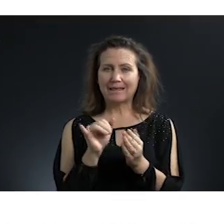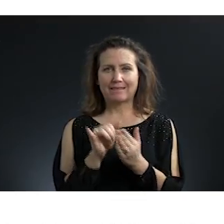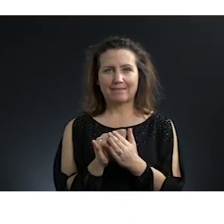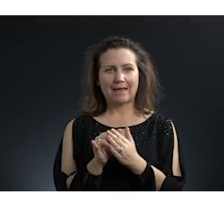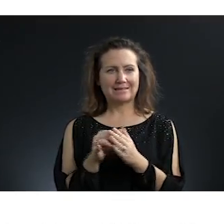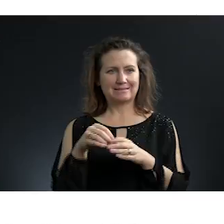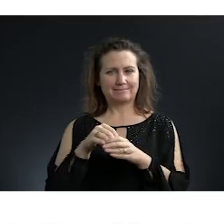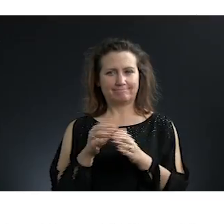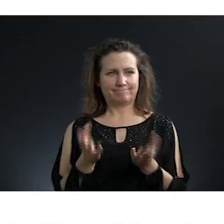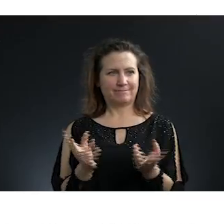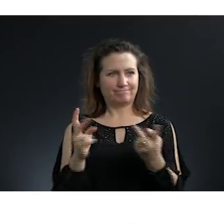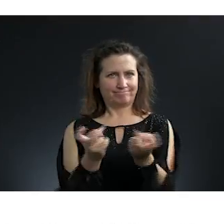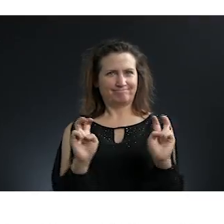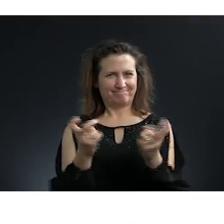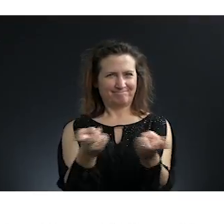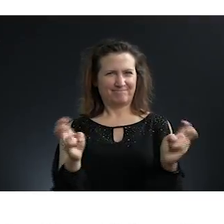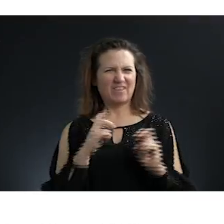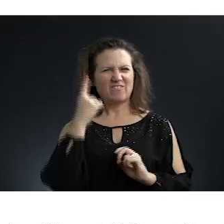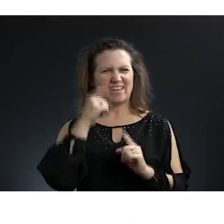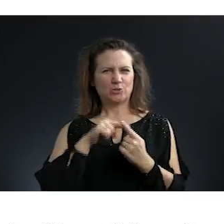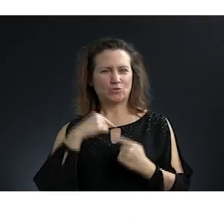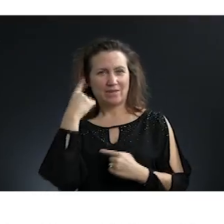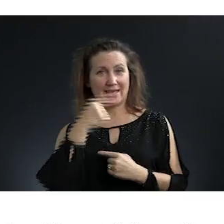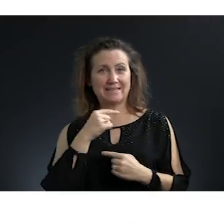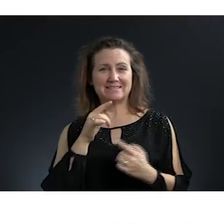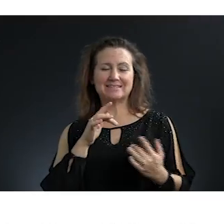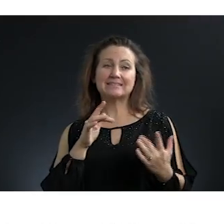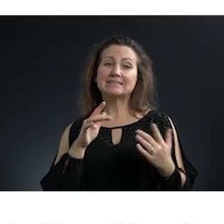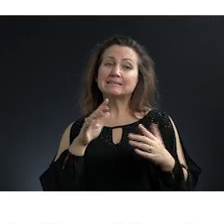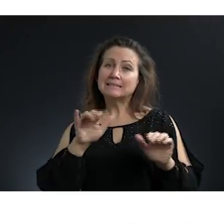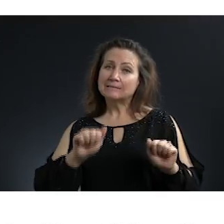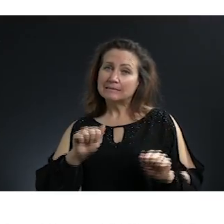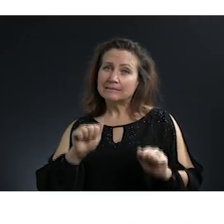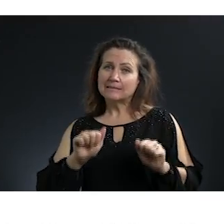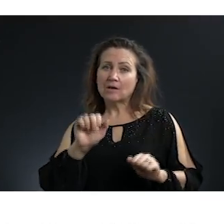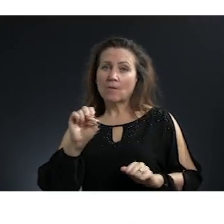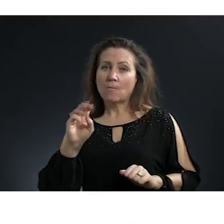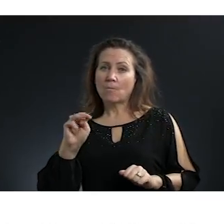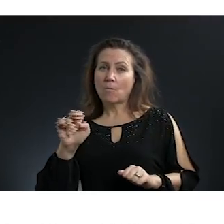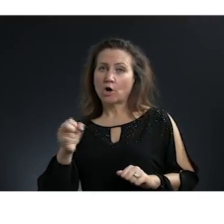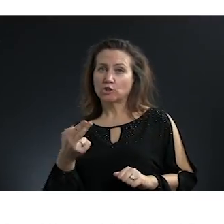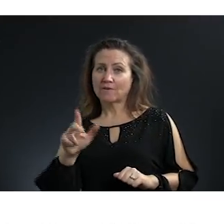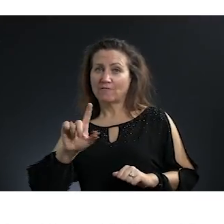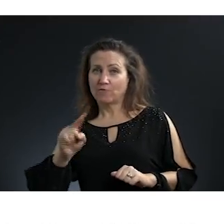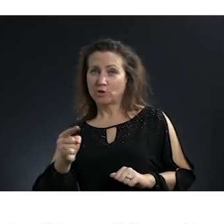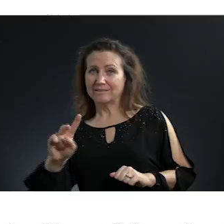Tentatively scheduled for March first and March second and we have not scheduled a time for those meetings yet